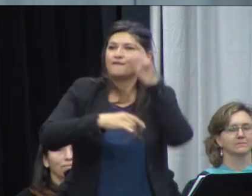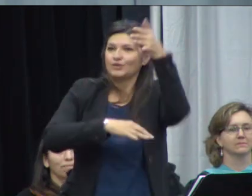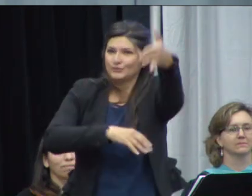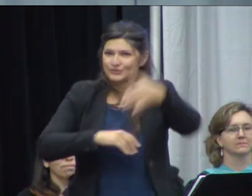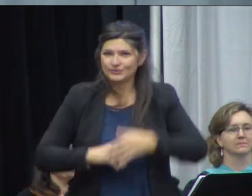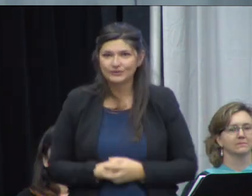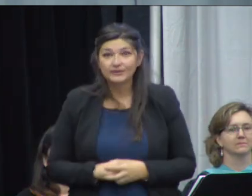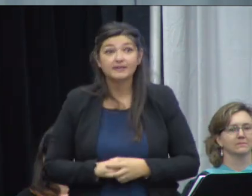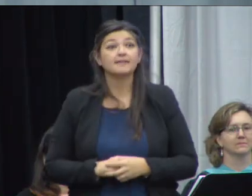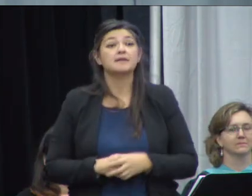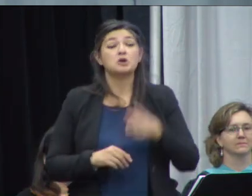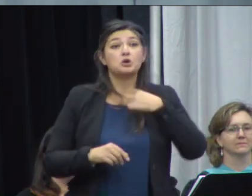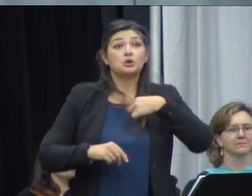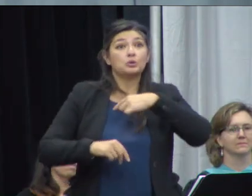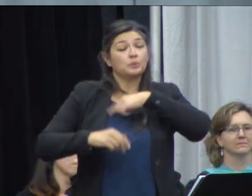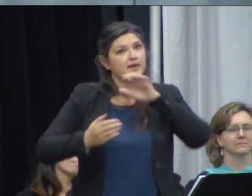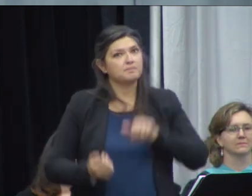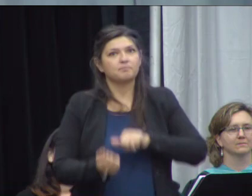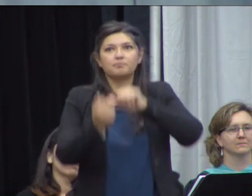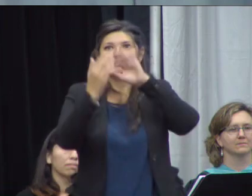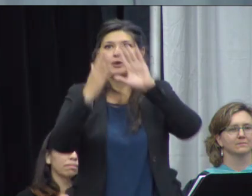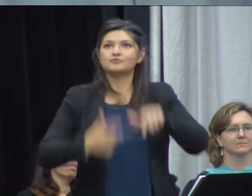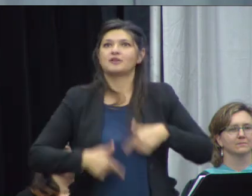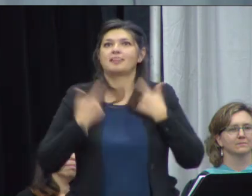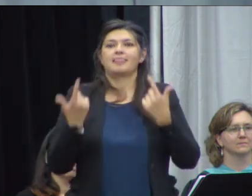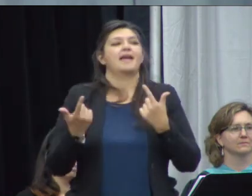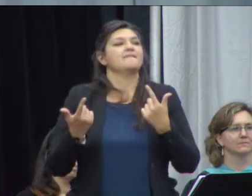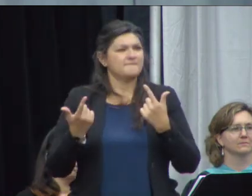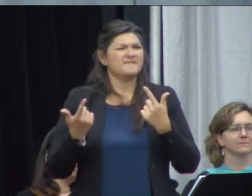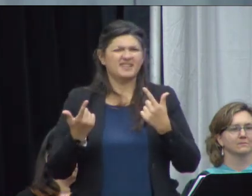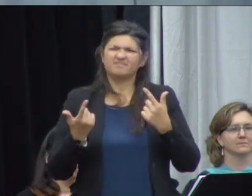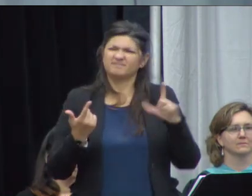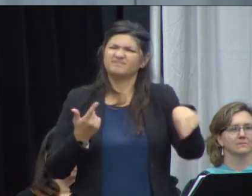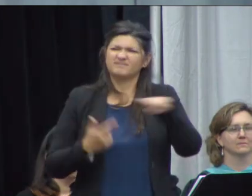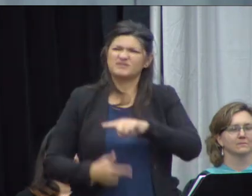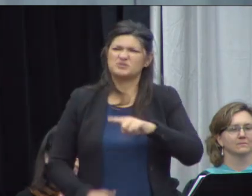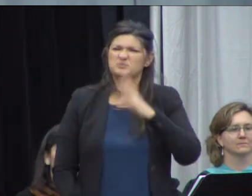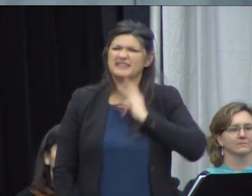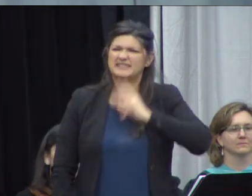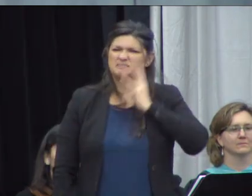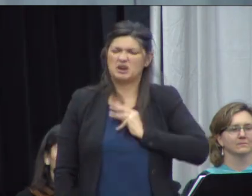we will find ourselves in those very moments of self doubt, defeat, and fear.